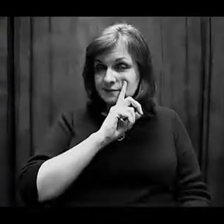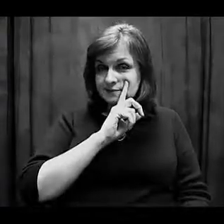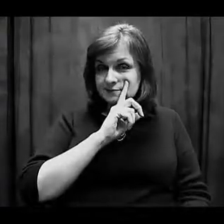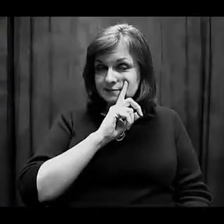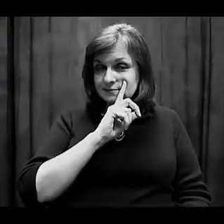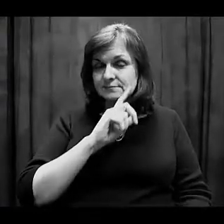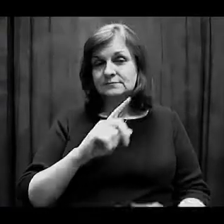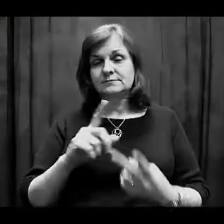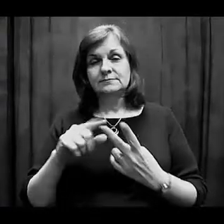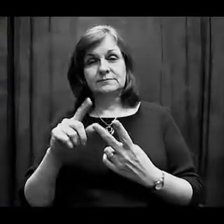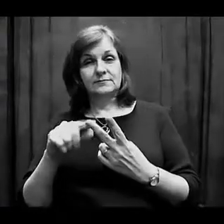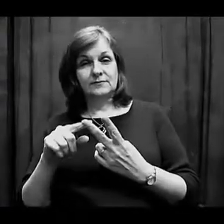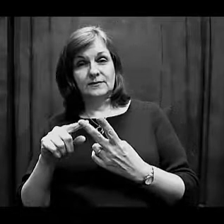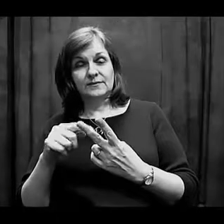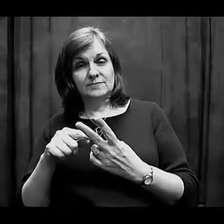brown eyes